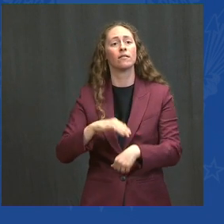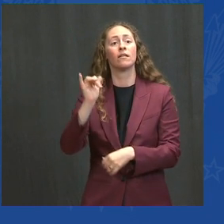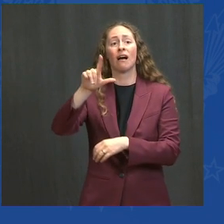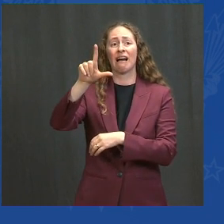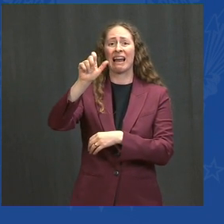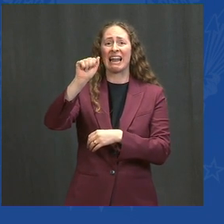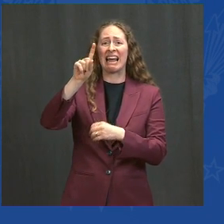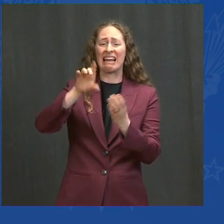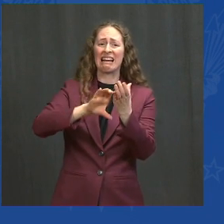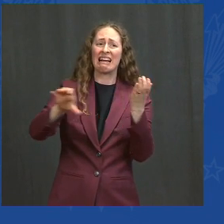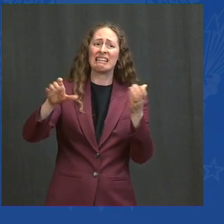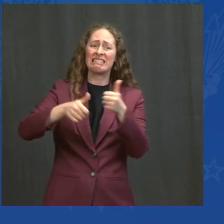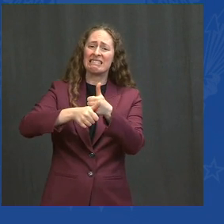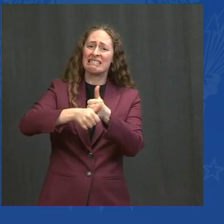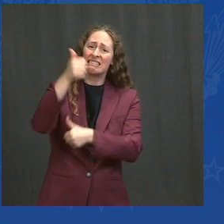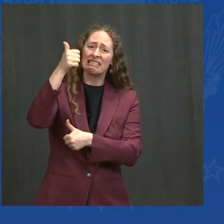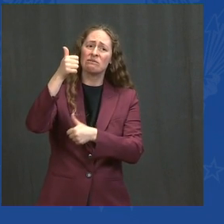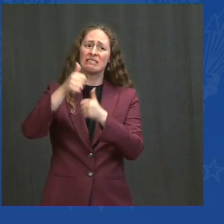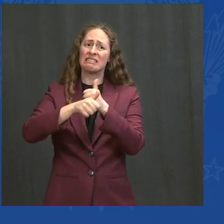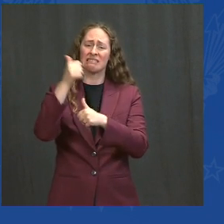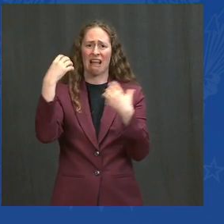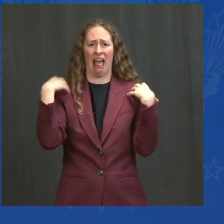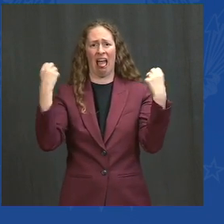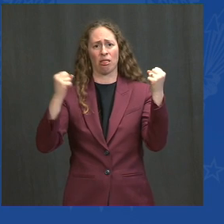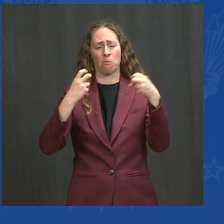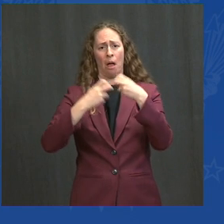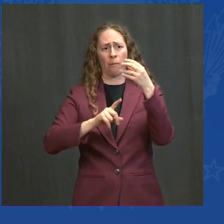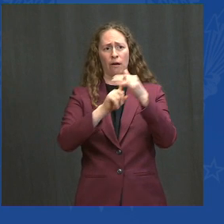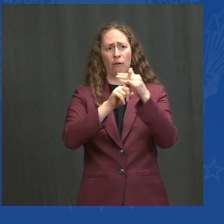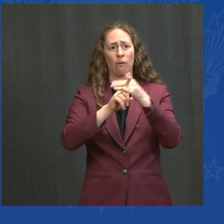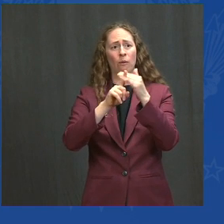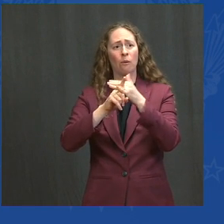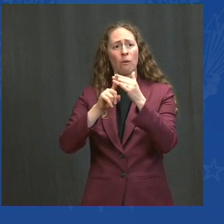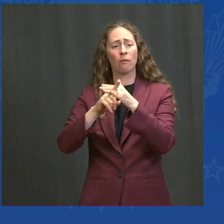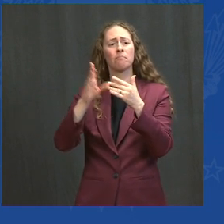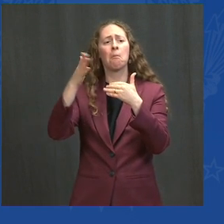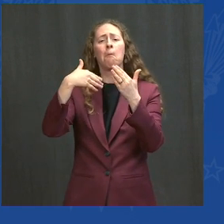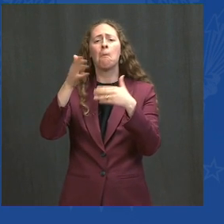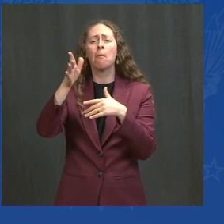Even low levels of lead can cause behavior and learning problems in children, impairing their growth.